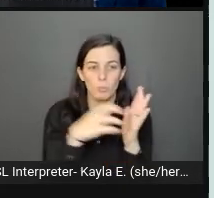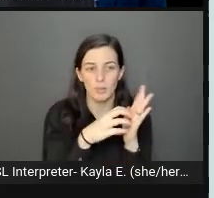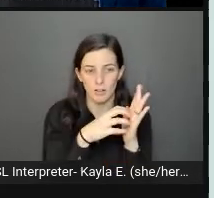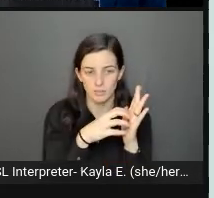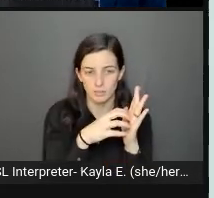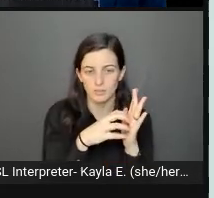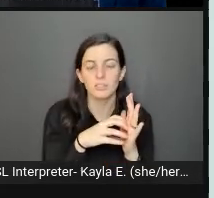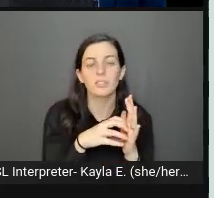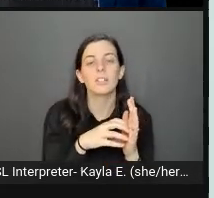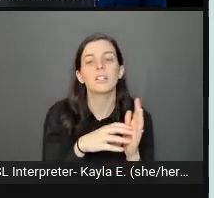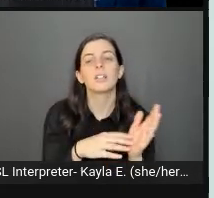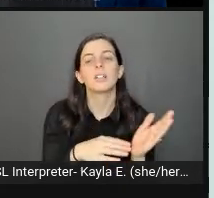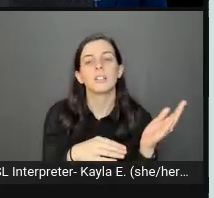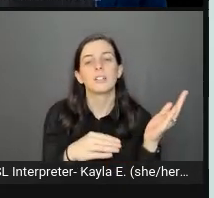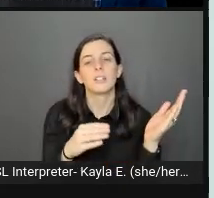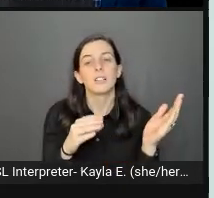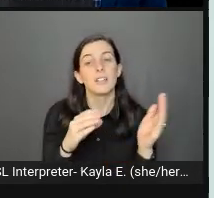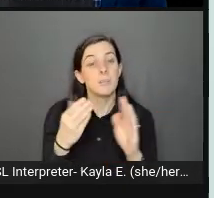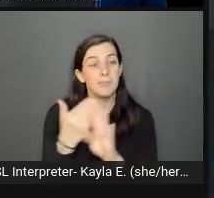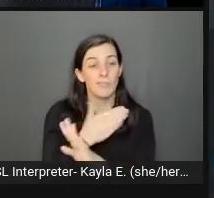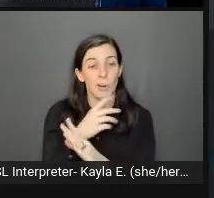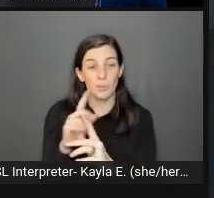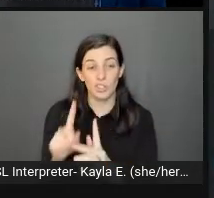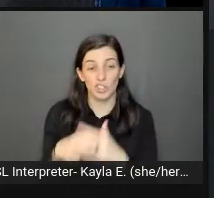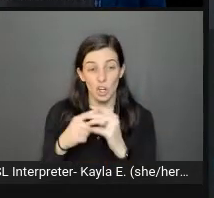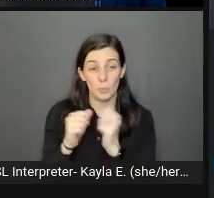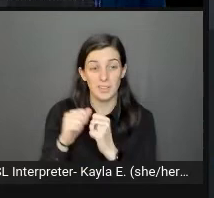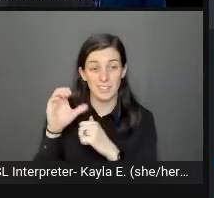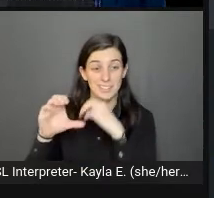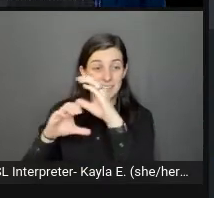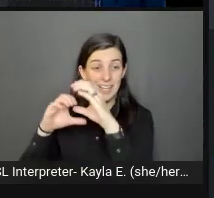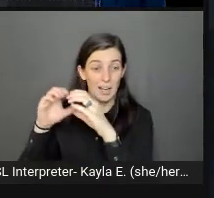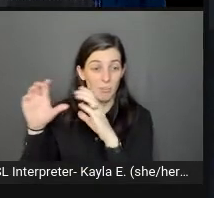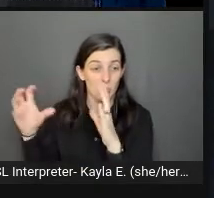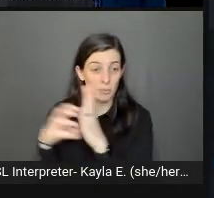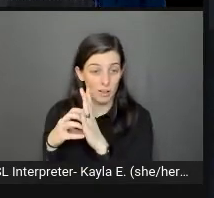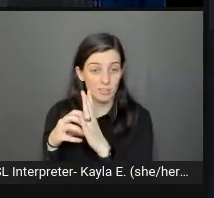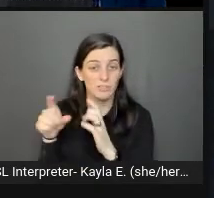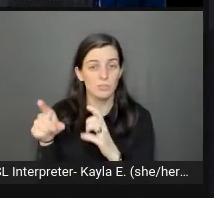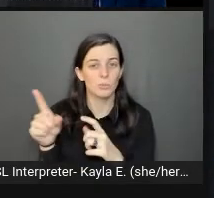Now before we move on to Stackable, I'll need to deactivate Coblocks.